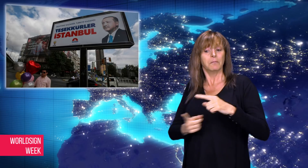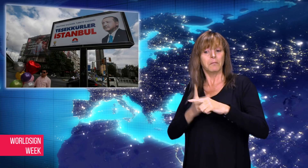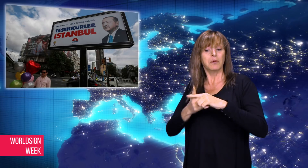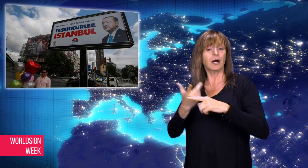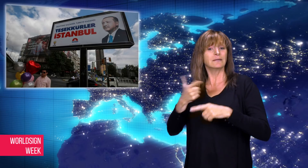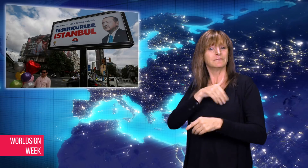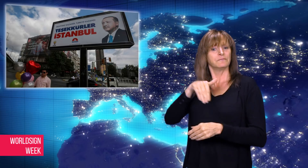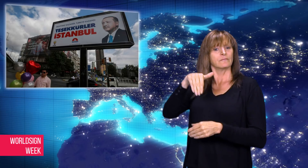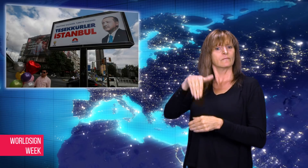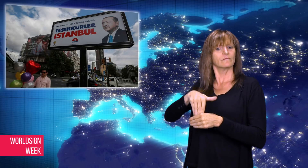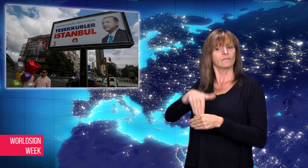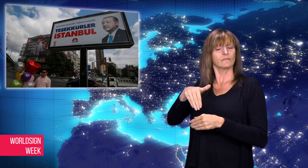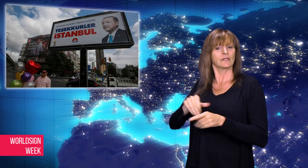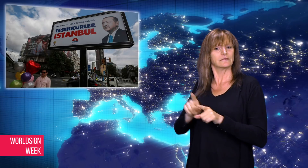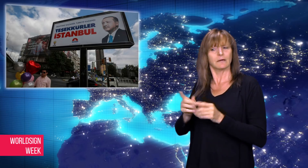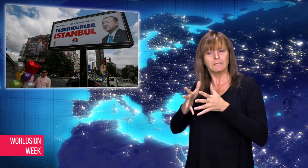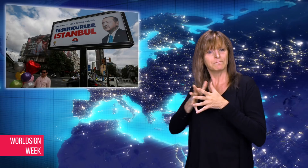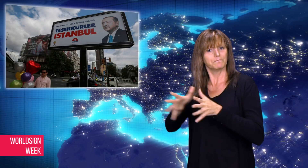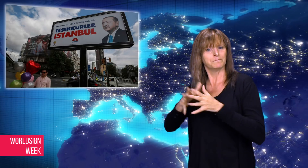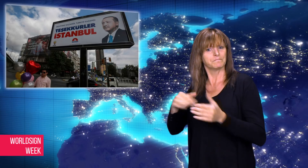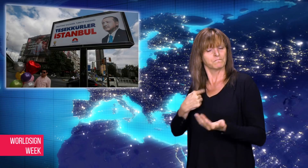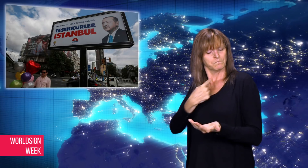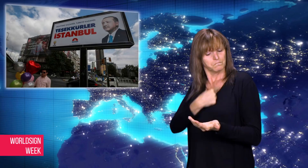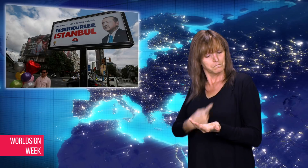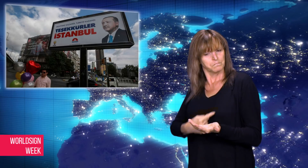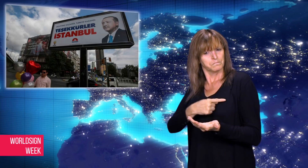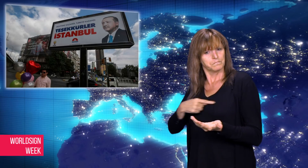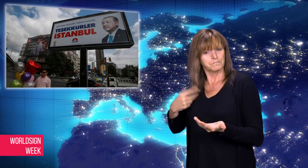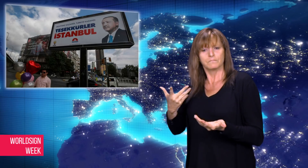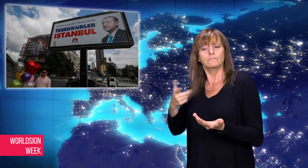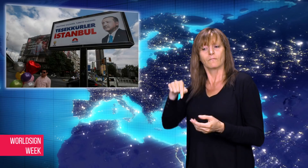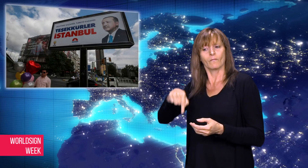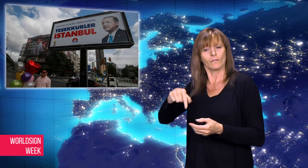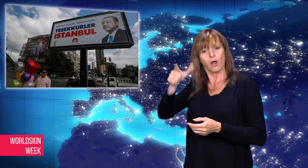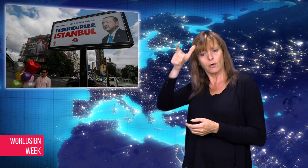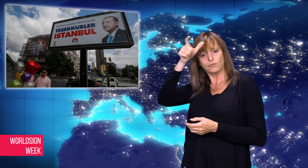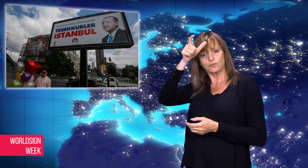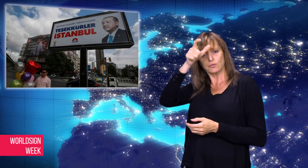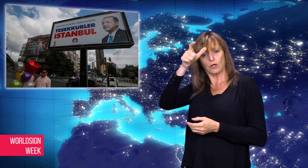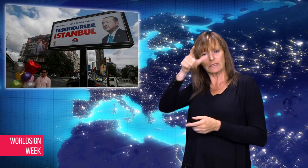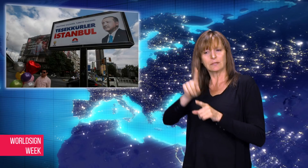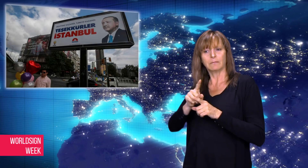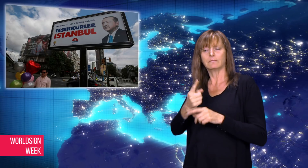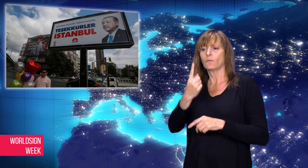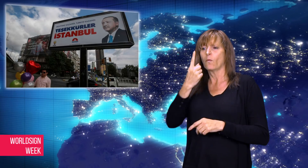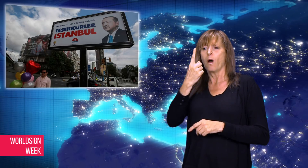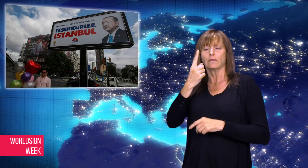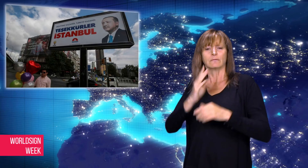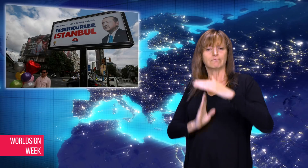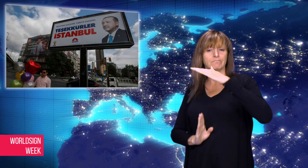country celebrates its Turkish